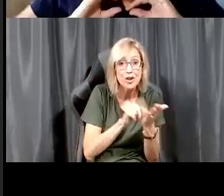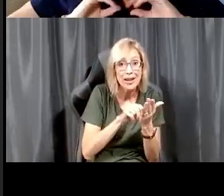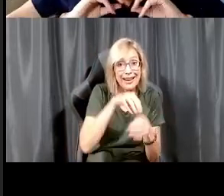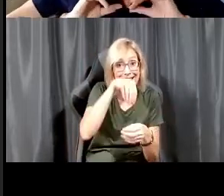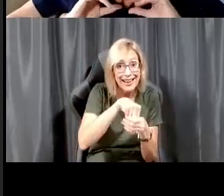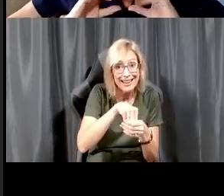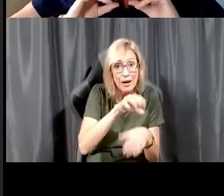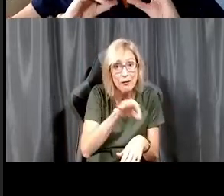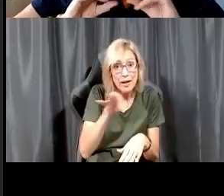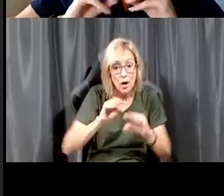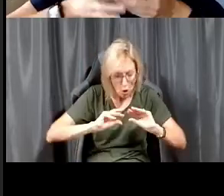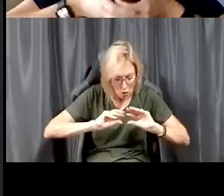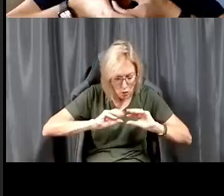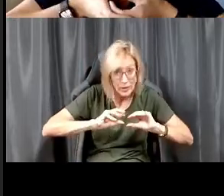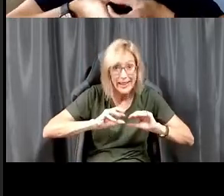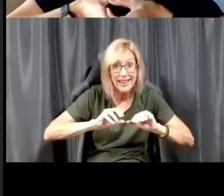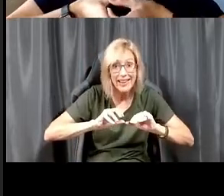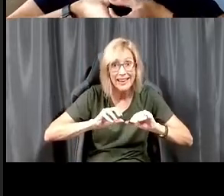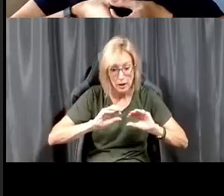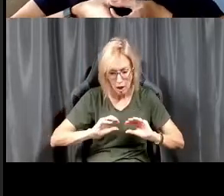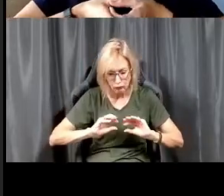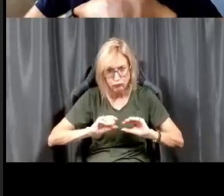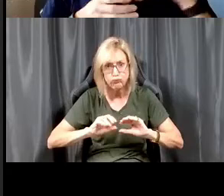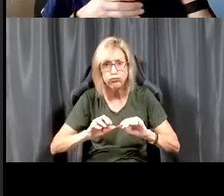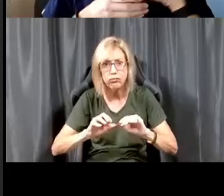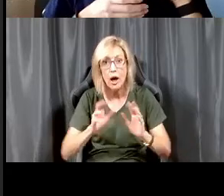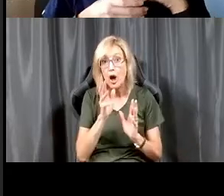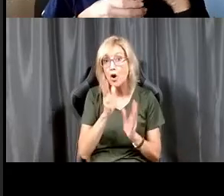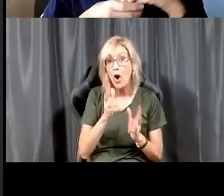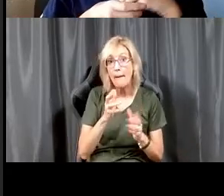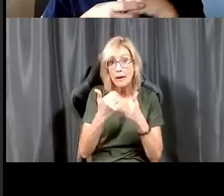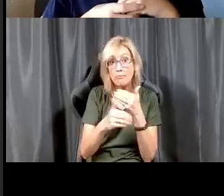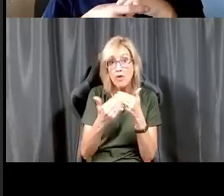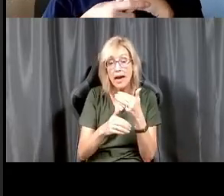Or rolling up making rolls of grandma's bread and hiding food inside there.